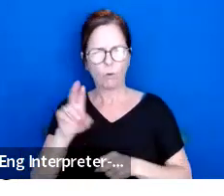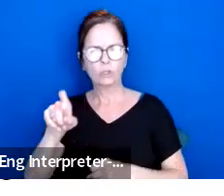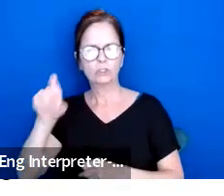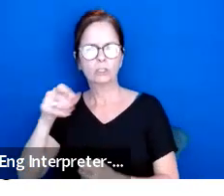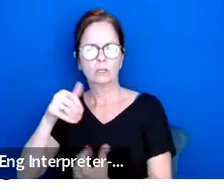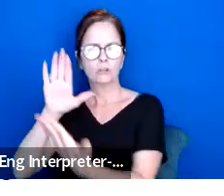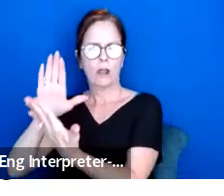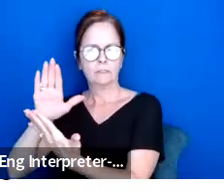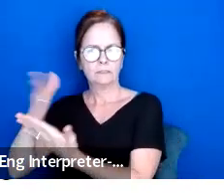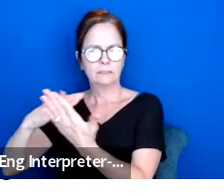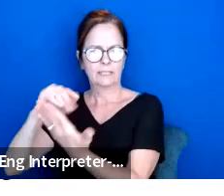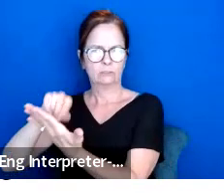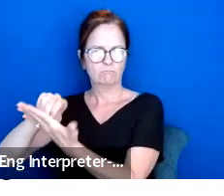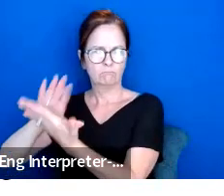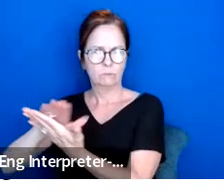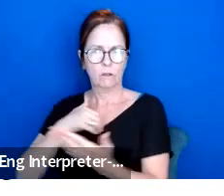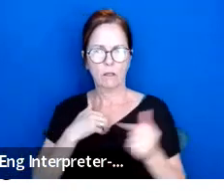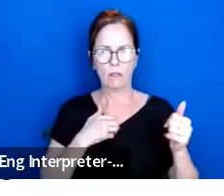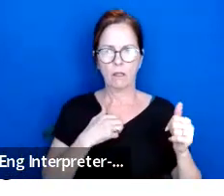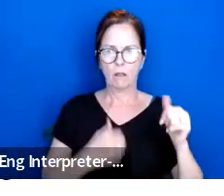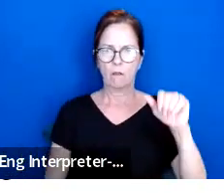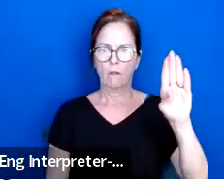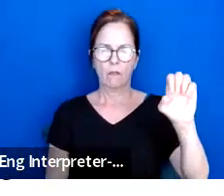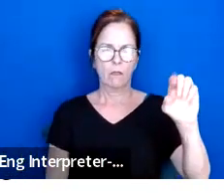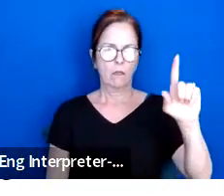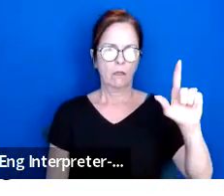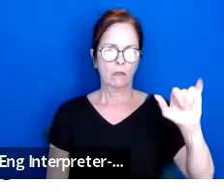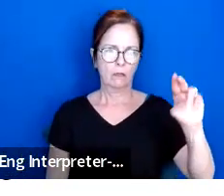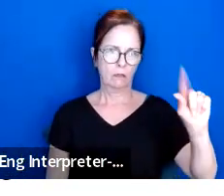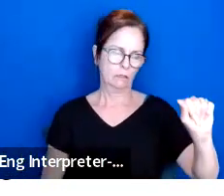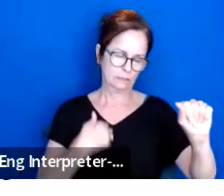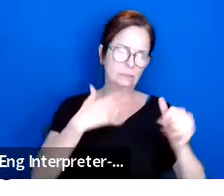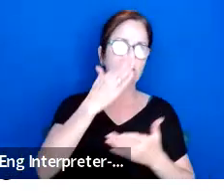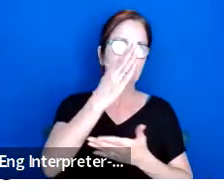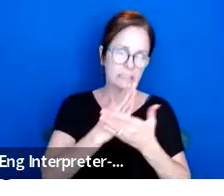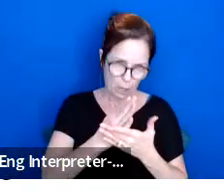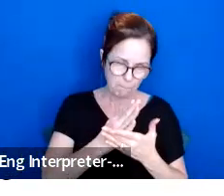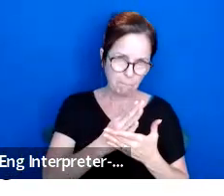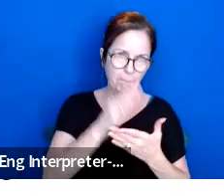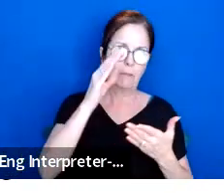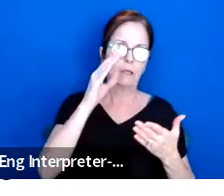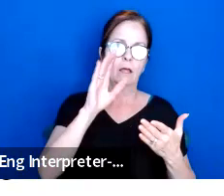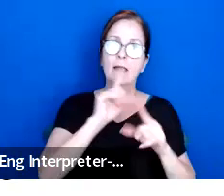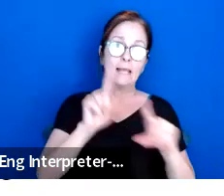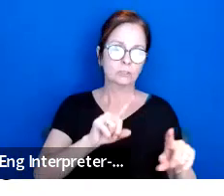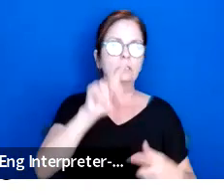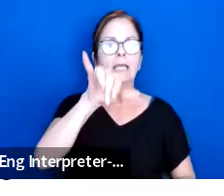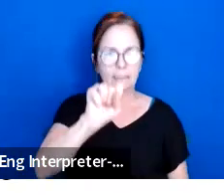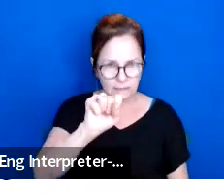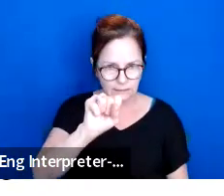I would tell you that the answer is, well, on some of the pieces I would say yes because it should be, if they're not.